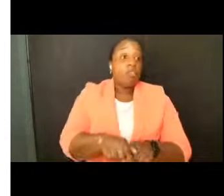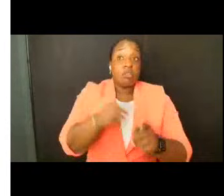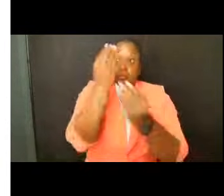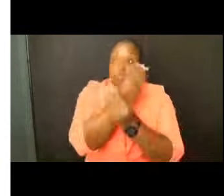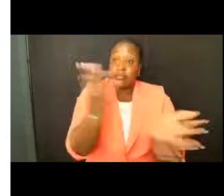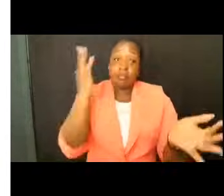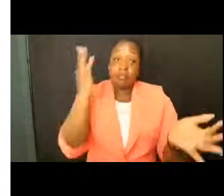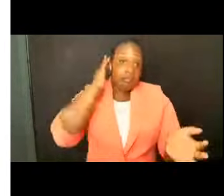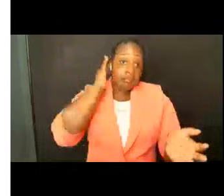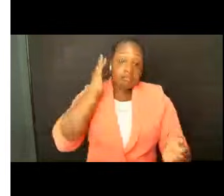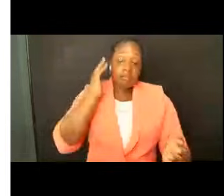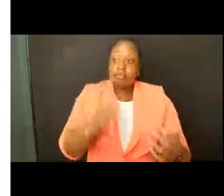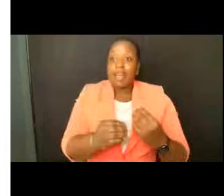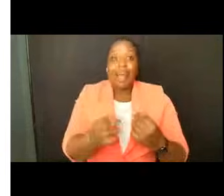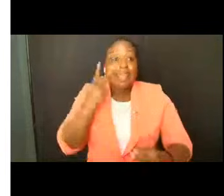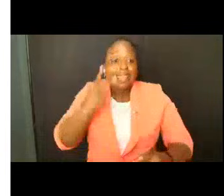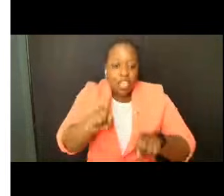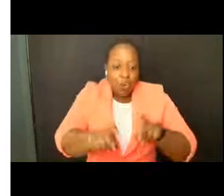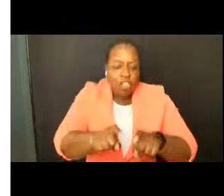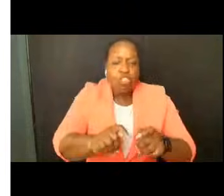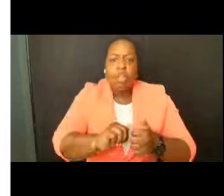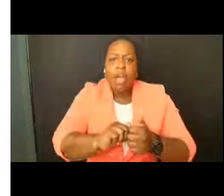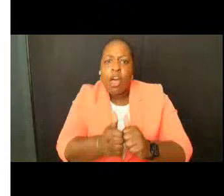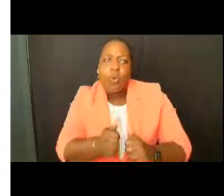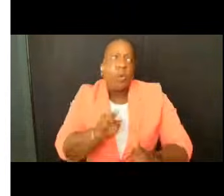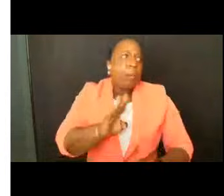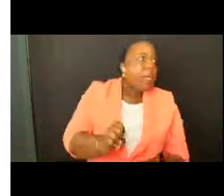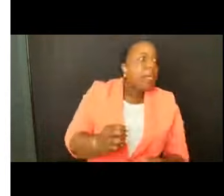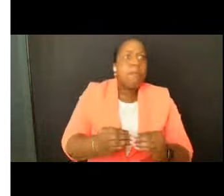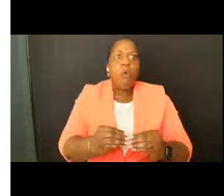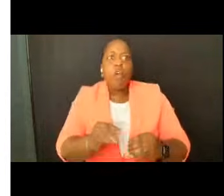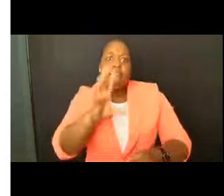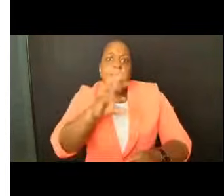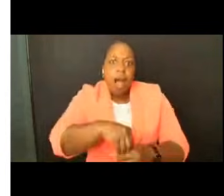see questions about how you can be more involved, how providers can learn more,